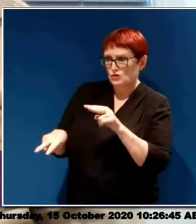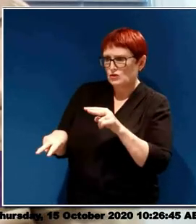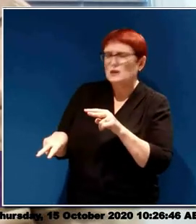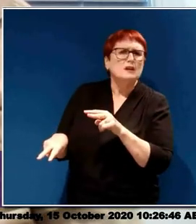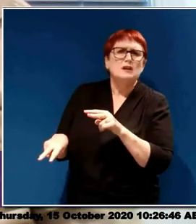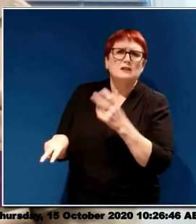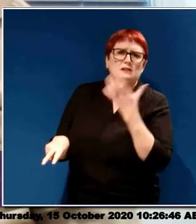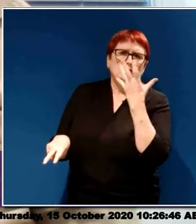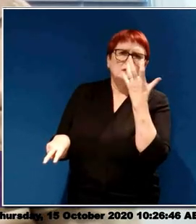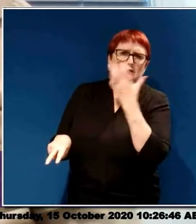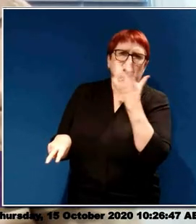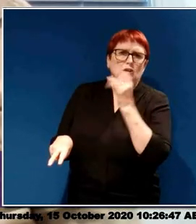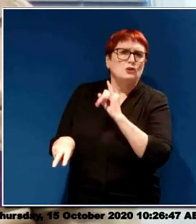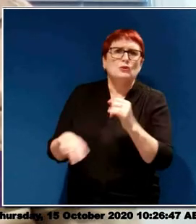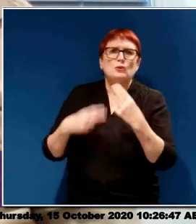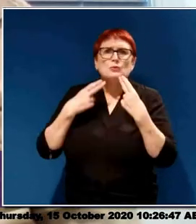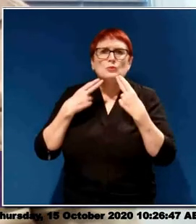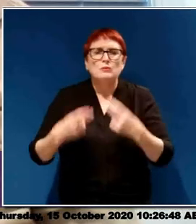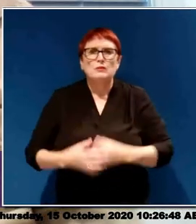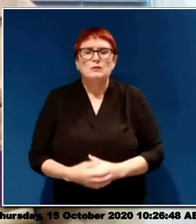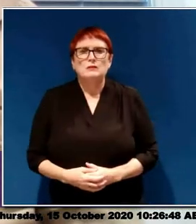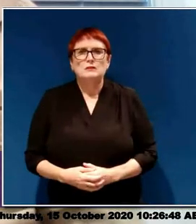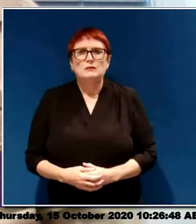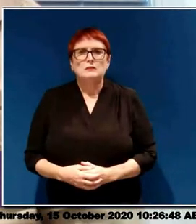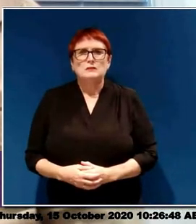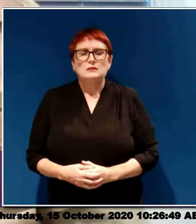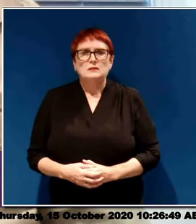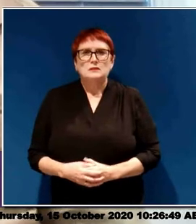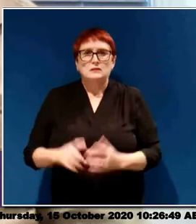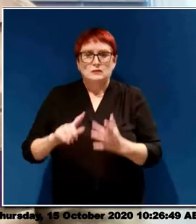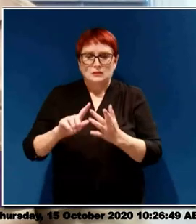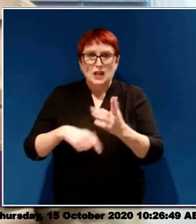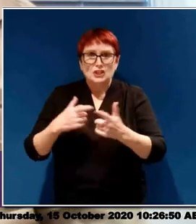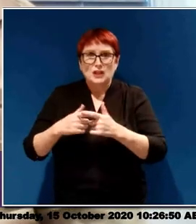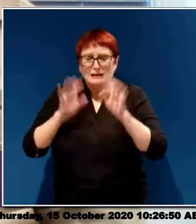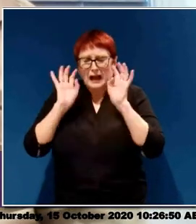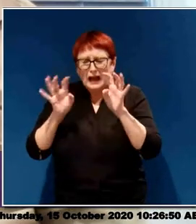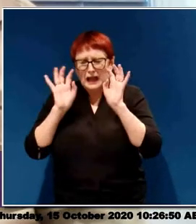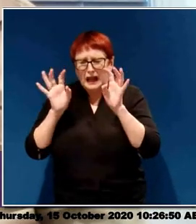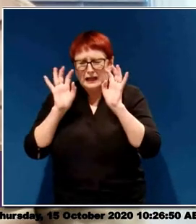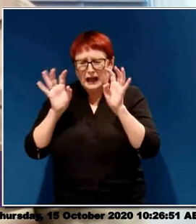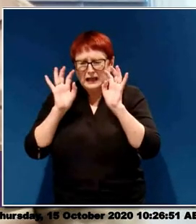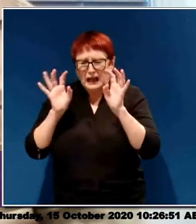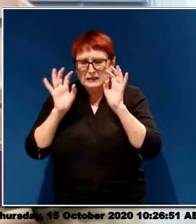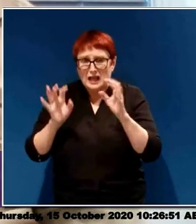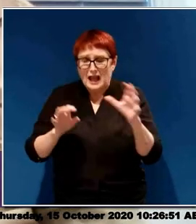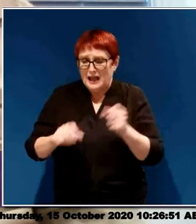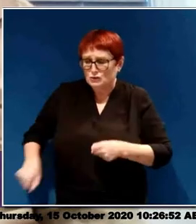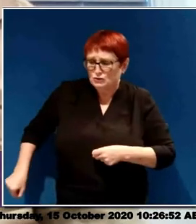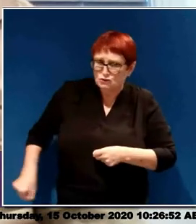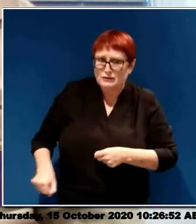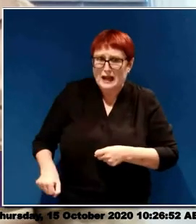You'd have to leave him walking to a classroom crying still.